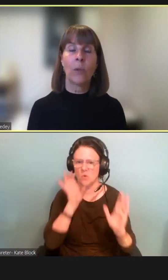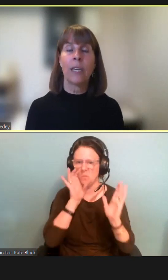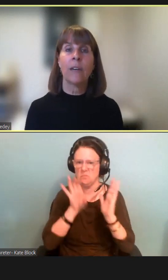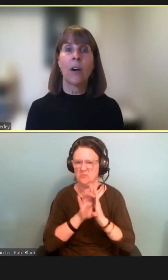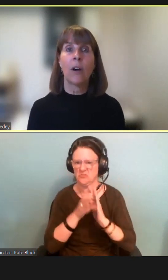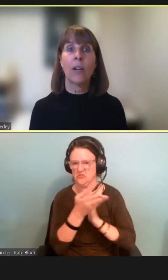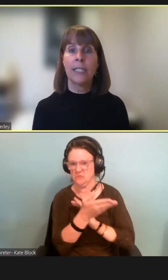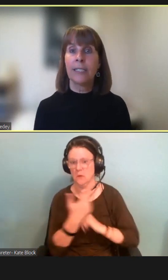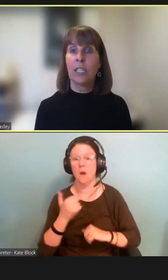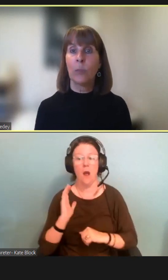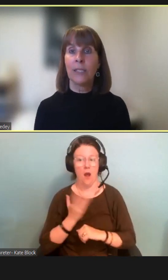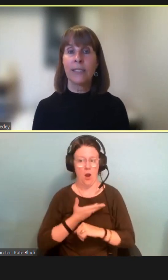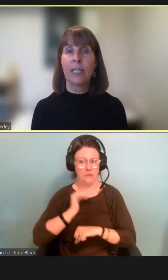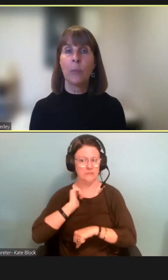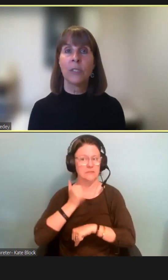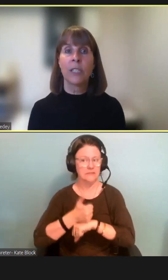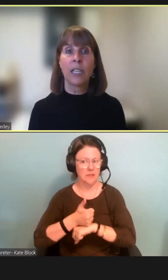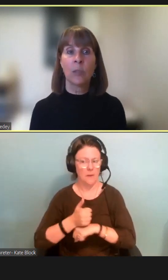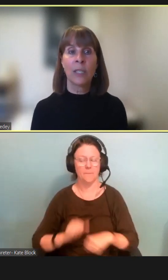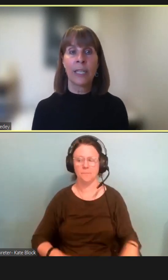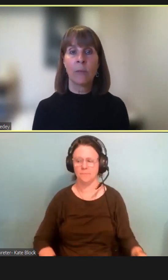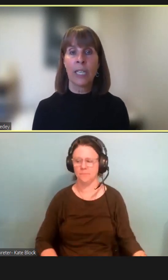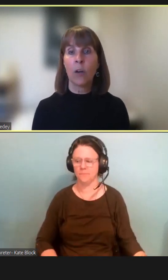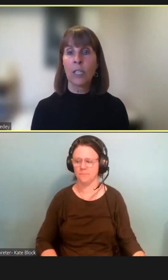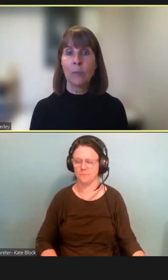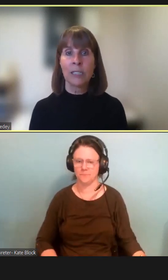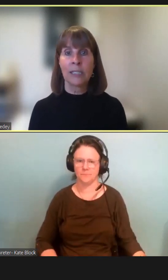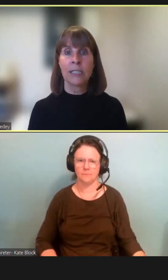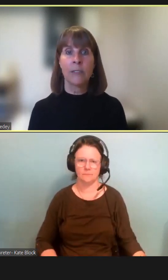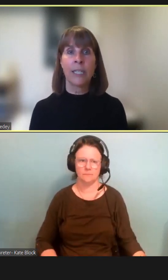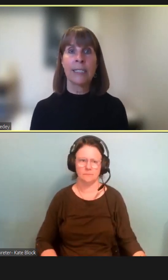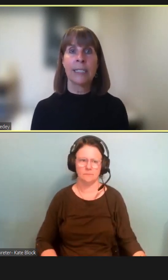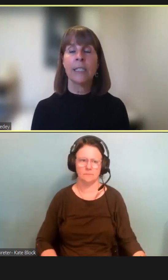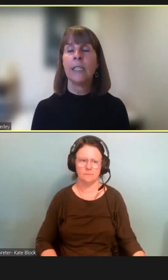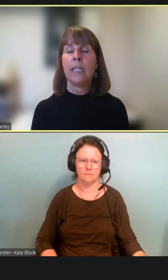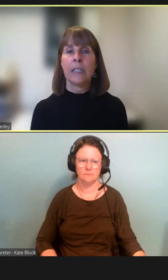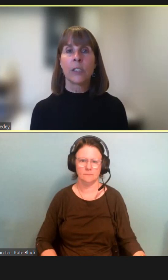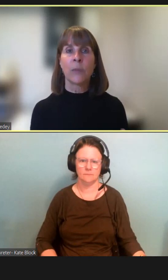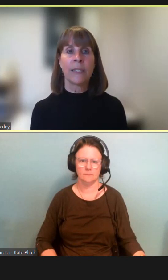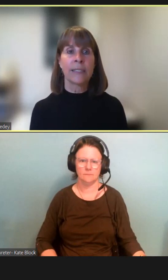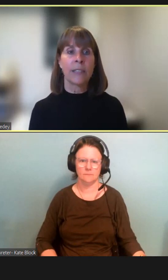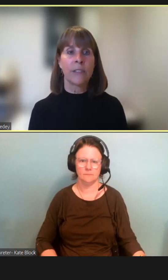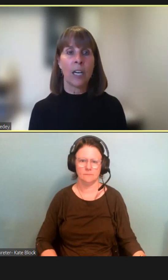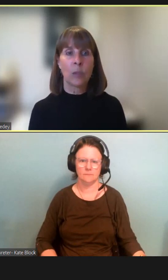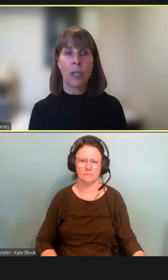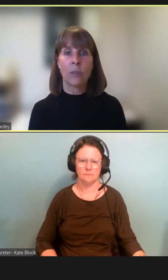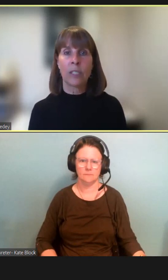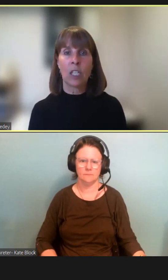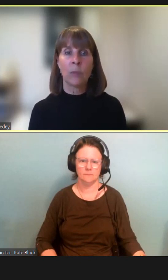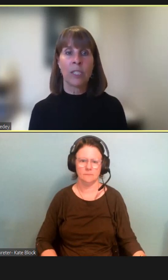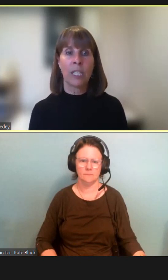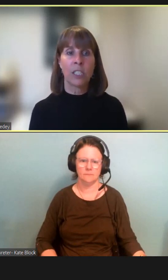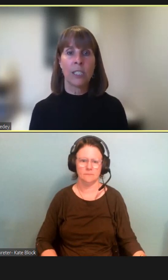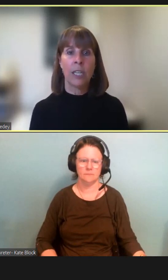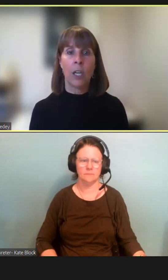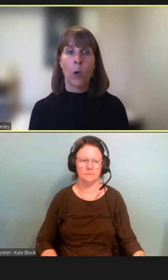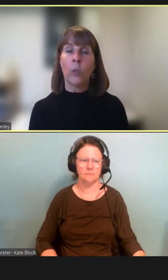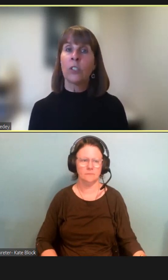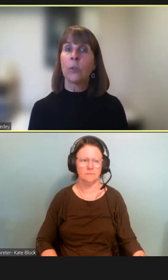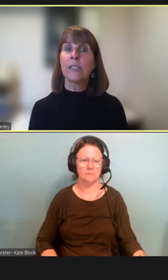our Eddie database set up to document language outcomes just to give an idea some of the things I've talked about with documentation we do assess the